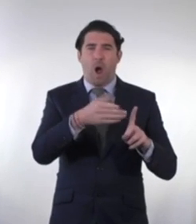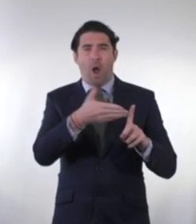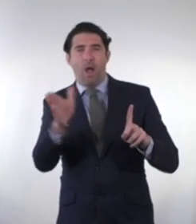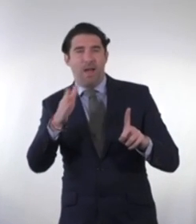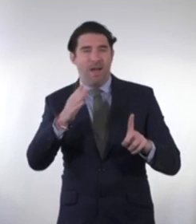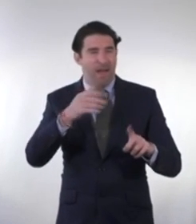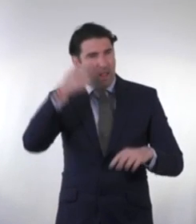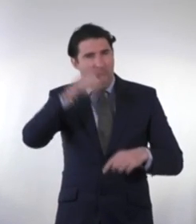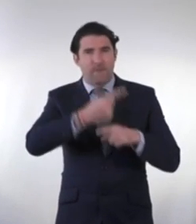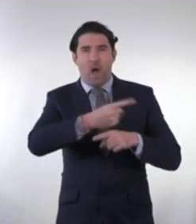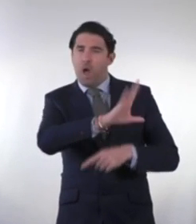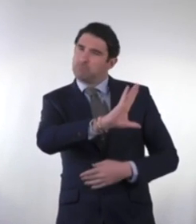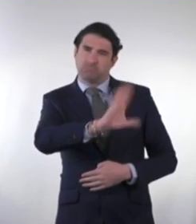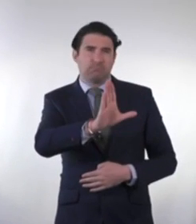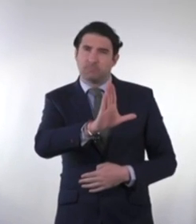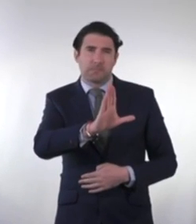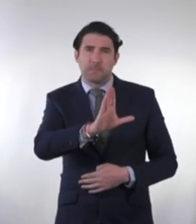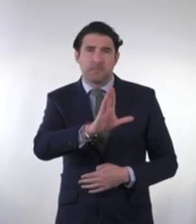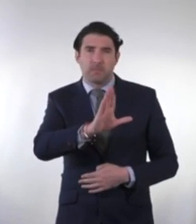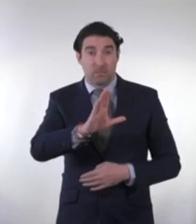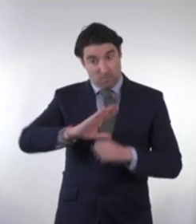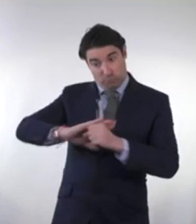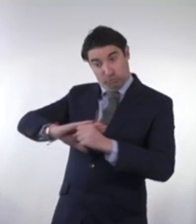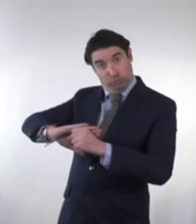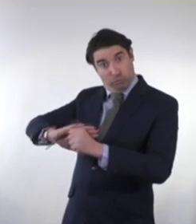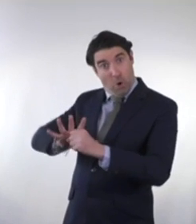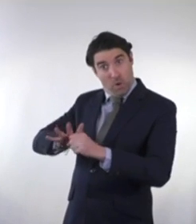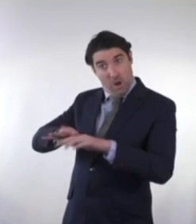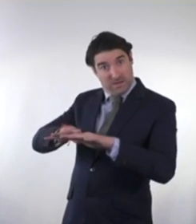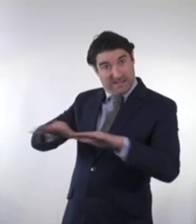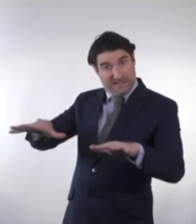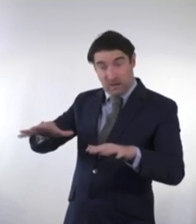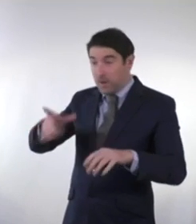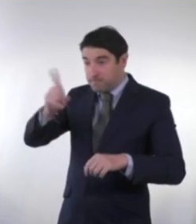what he thinks his biggest mistake has been to date? Is it locking down too late, or lifting